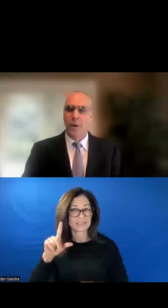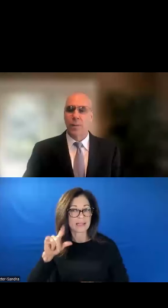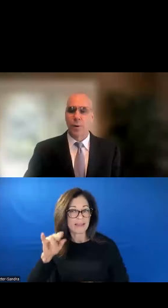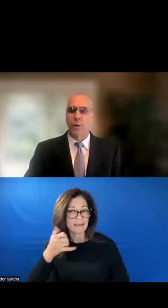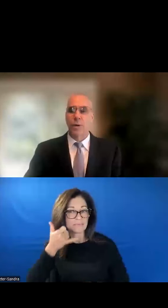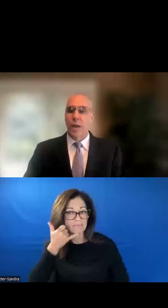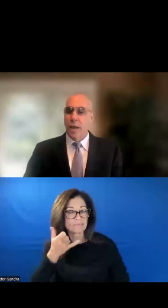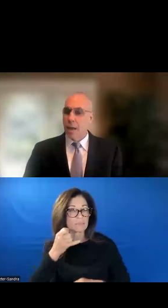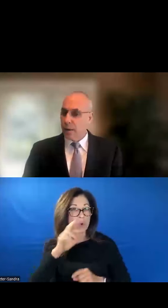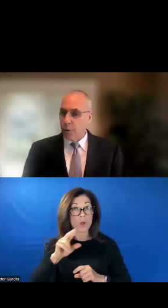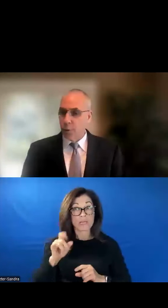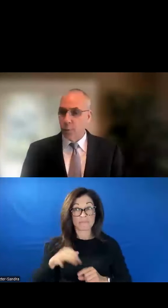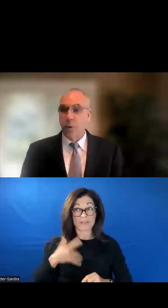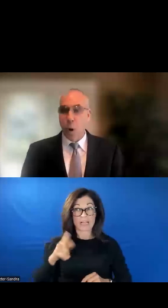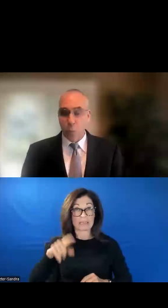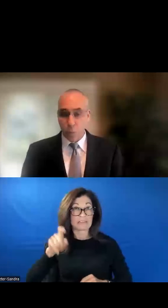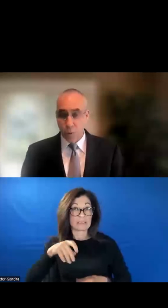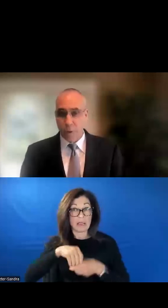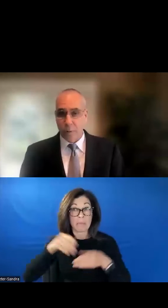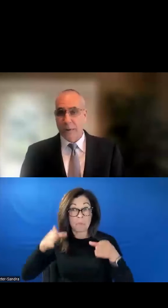SOMEBODY IN PERSON AND TO GO TO THE